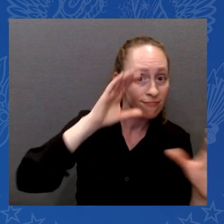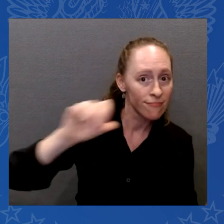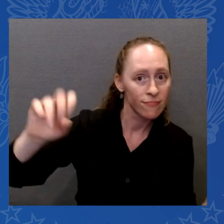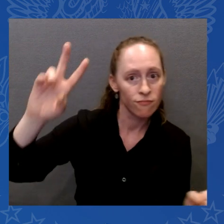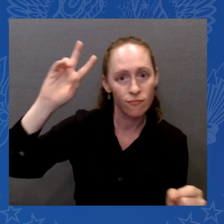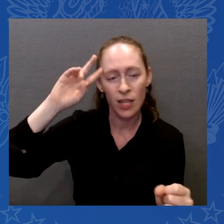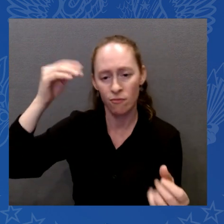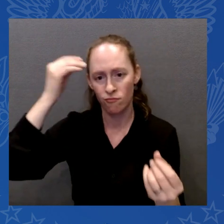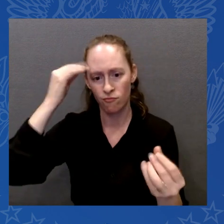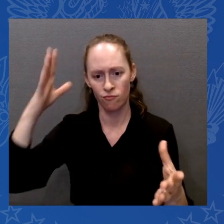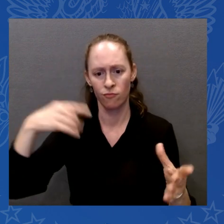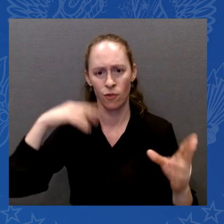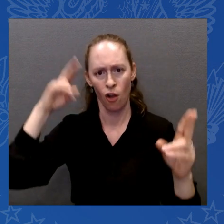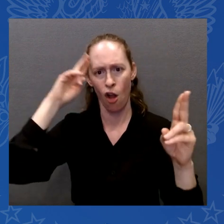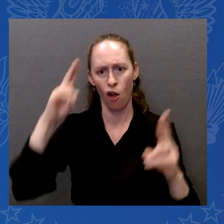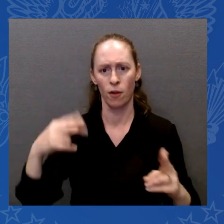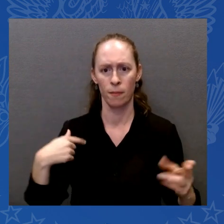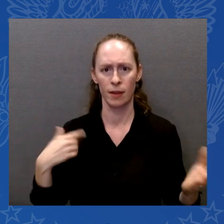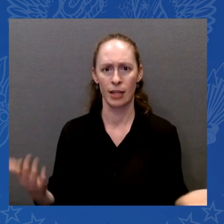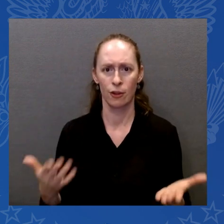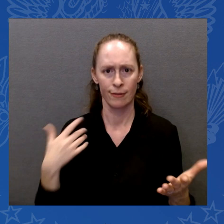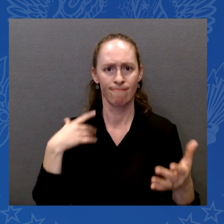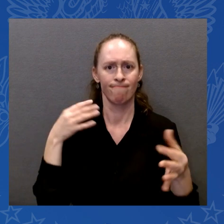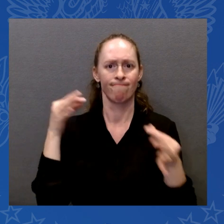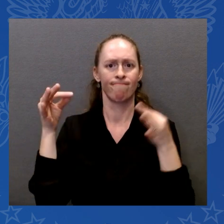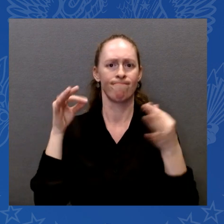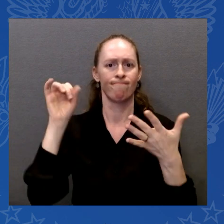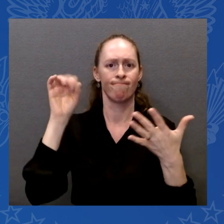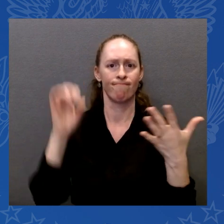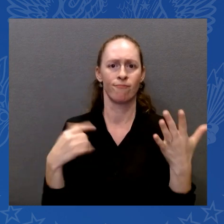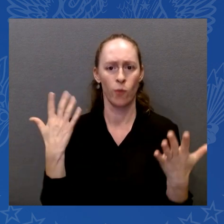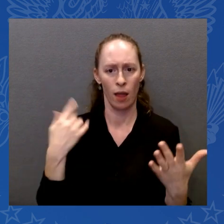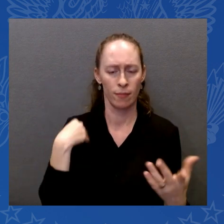as a family planning provider in Illinois. My name is Dr. Sadia Haider.